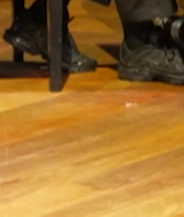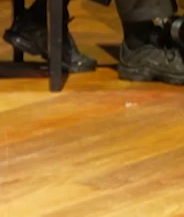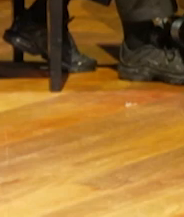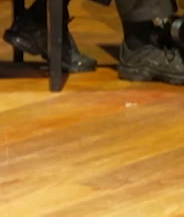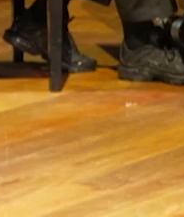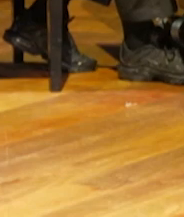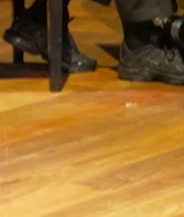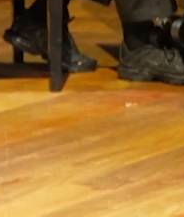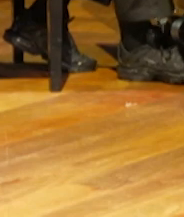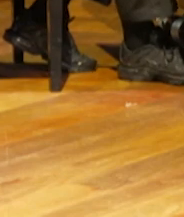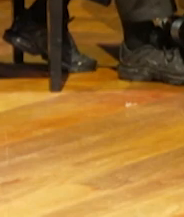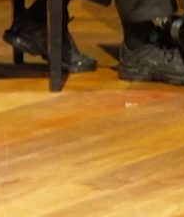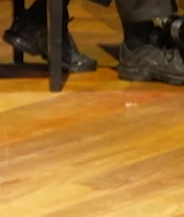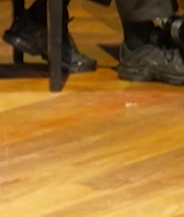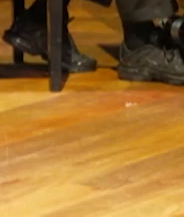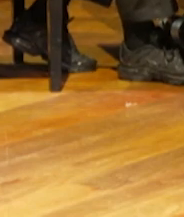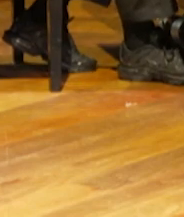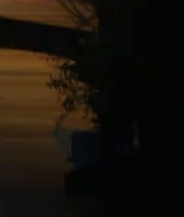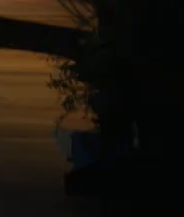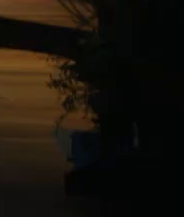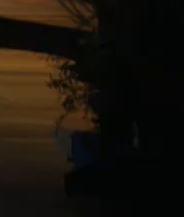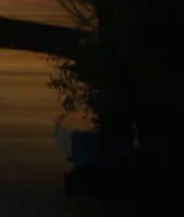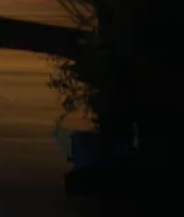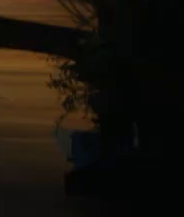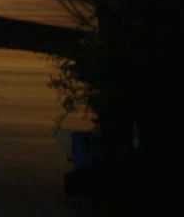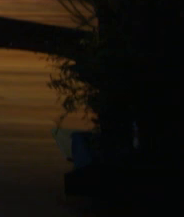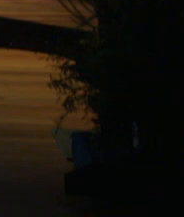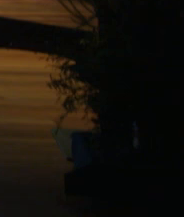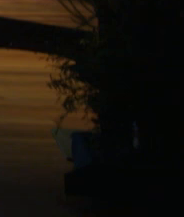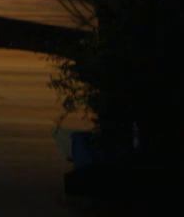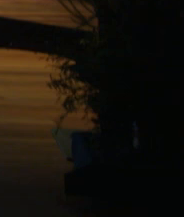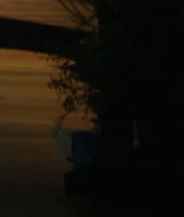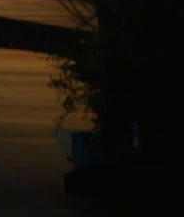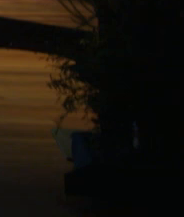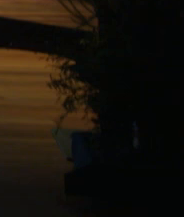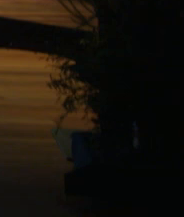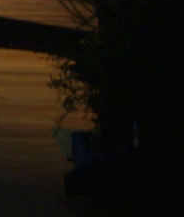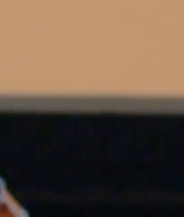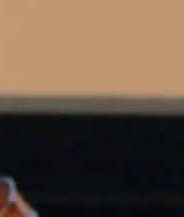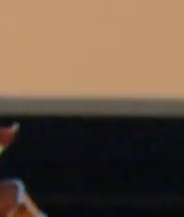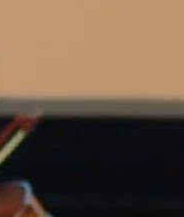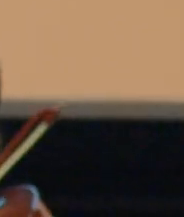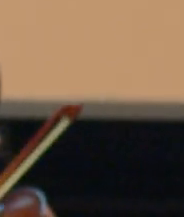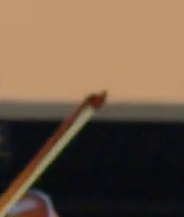#I get that it seems so unfair. Cause I got my heart on the line.#